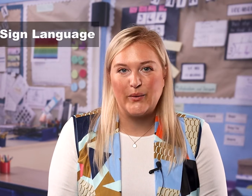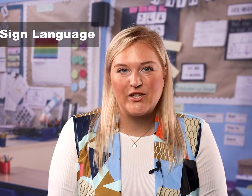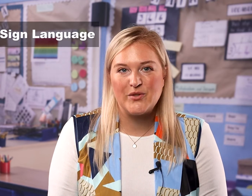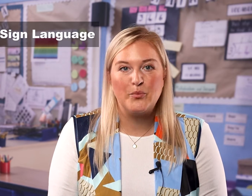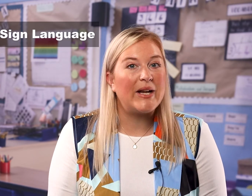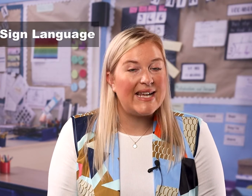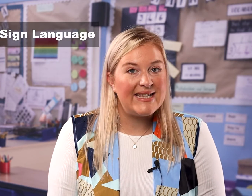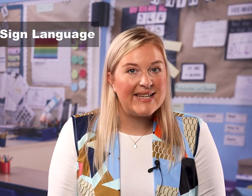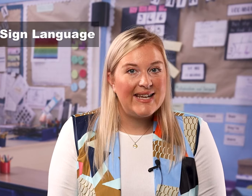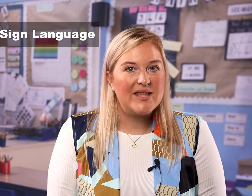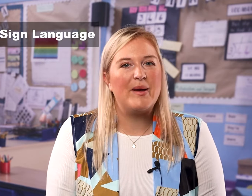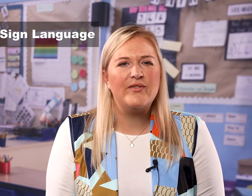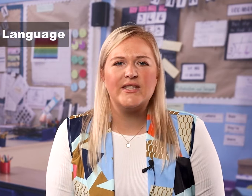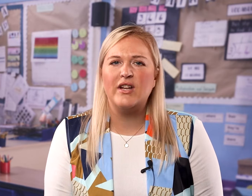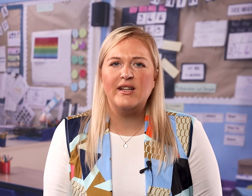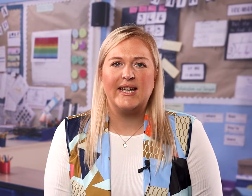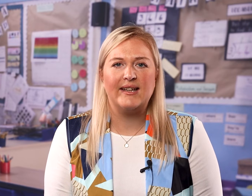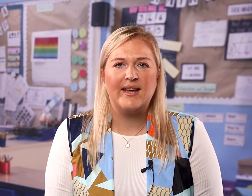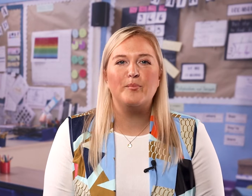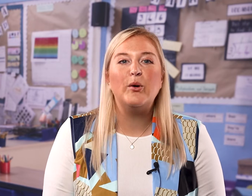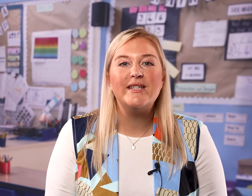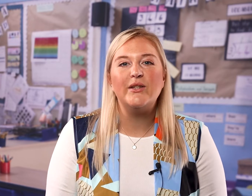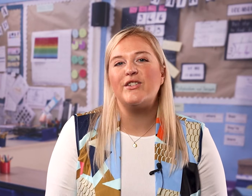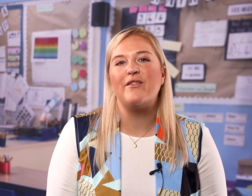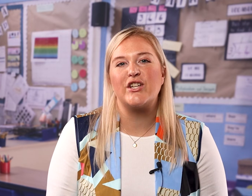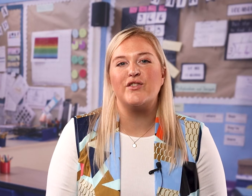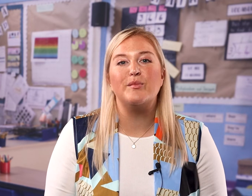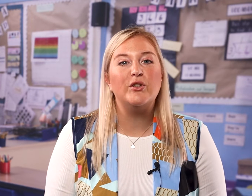Language. What it is the benefits of learning it and pointing you in the direction of some